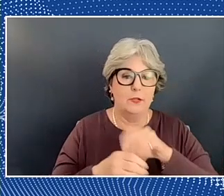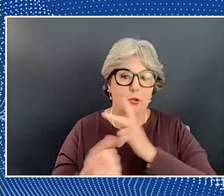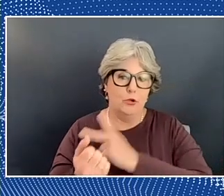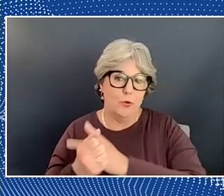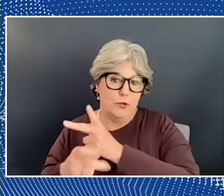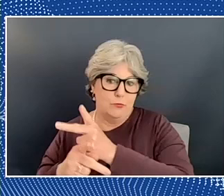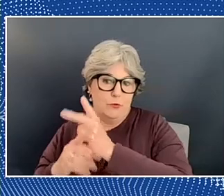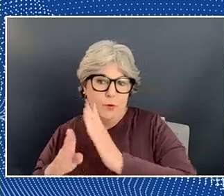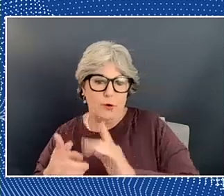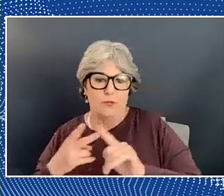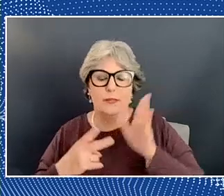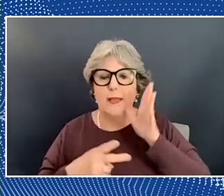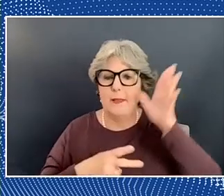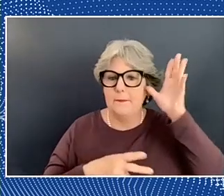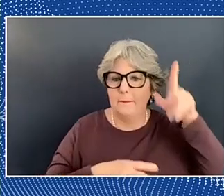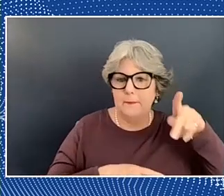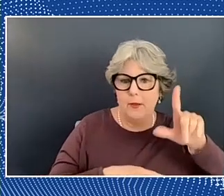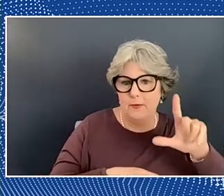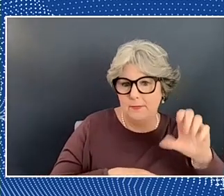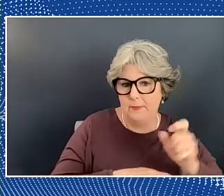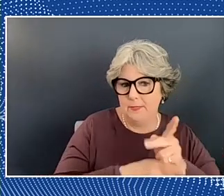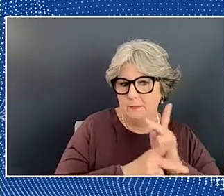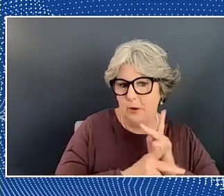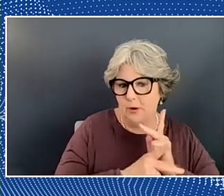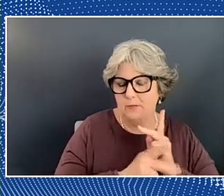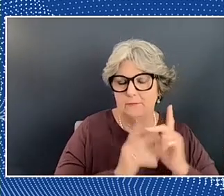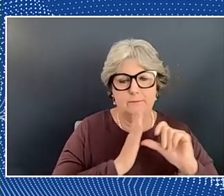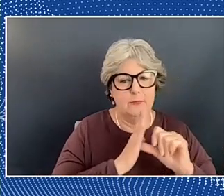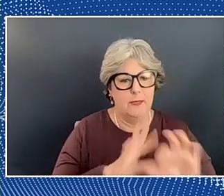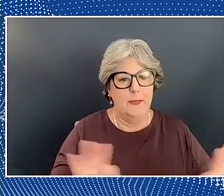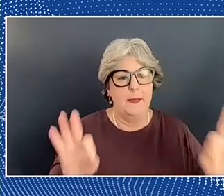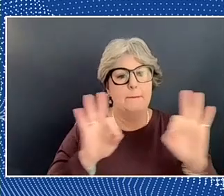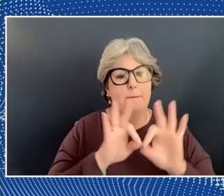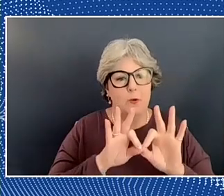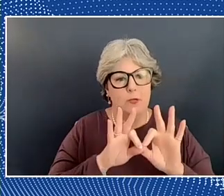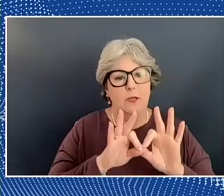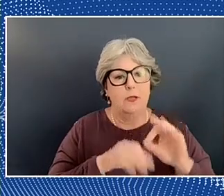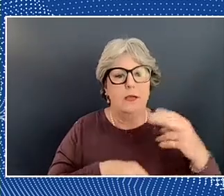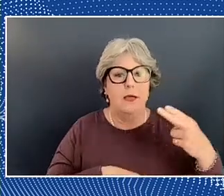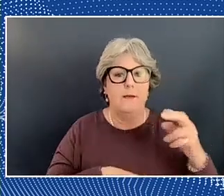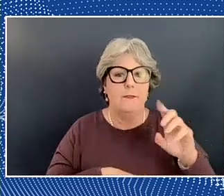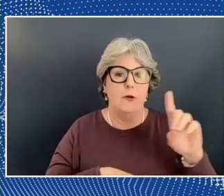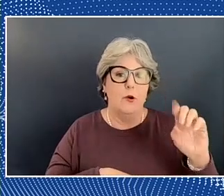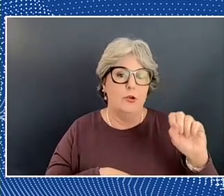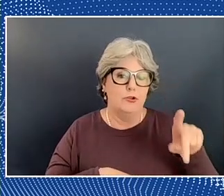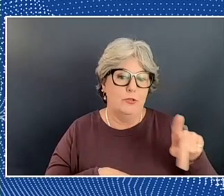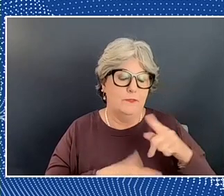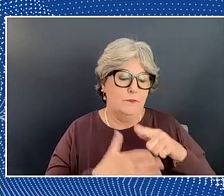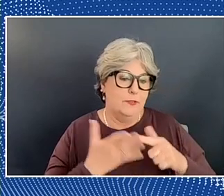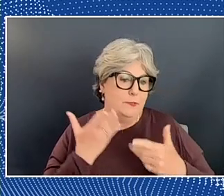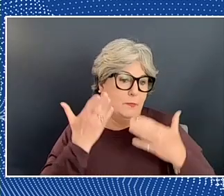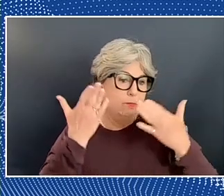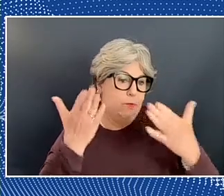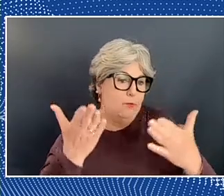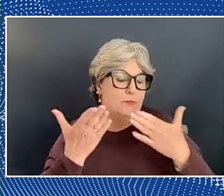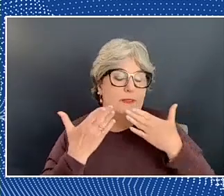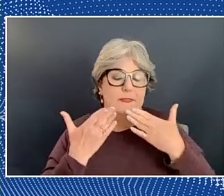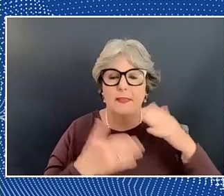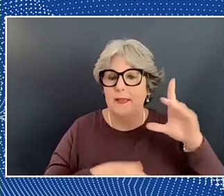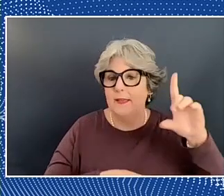Parent PLUS borrowers. I would stress the importance of the hardship portion for this proposal, and thank the Department for bringing the